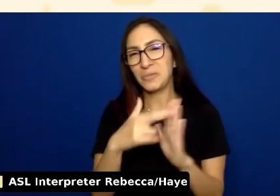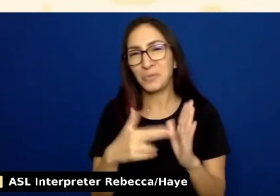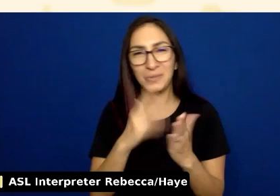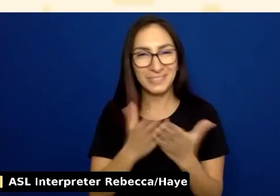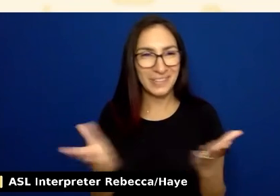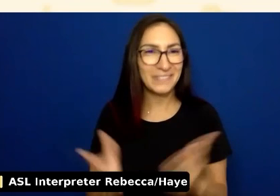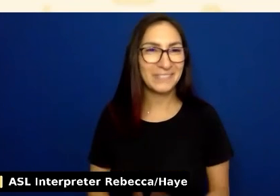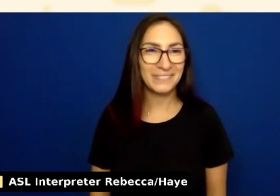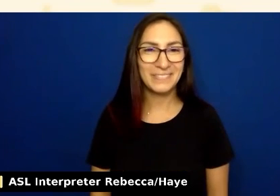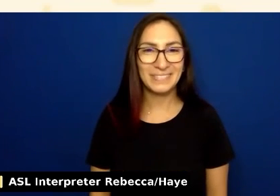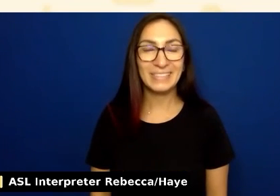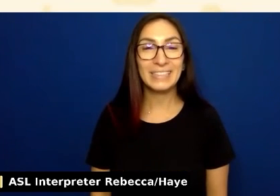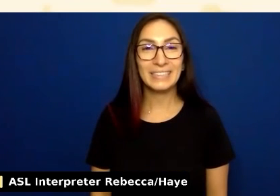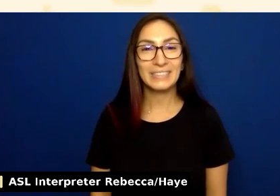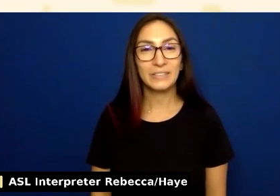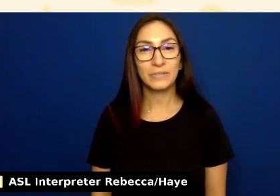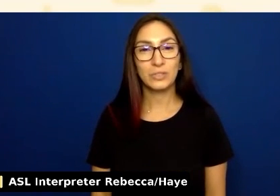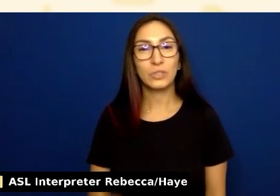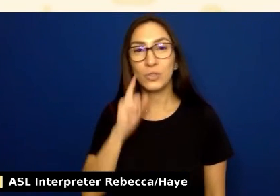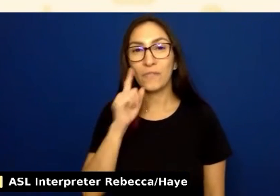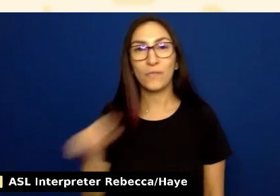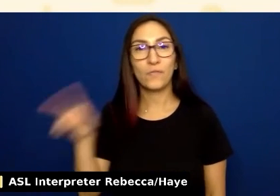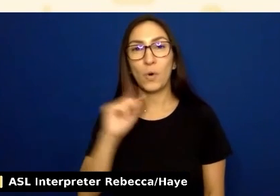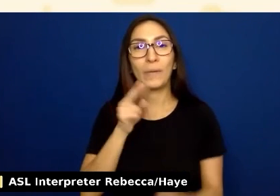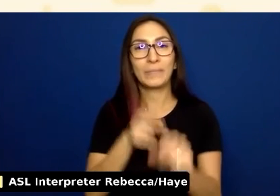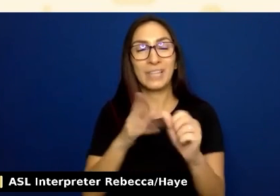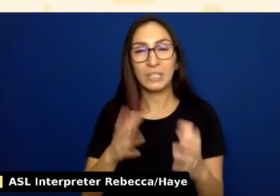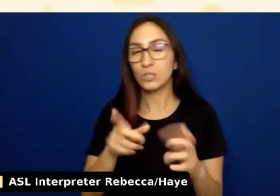So those of you attendees, we'd also appreciate it if you go